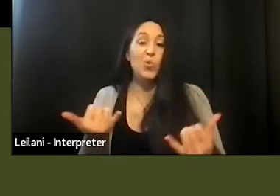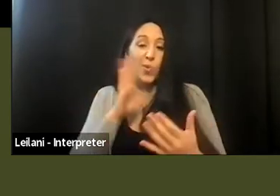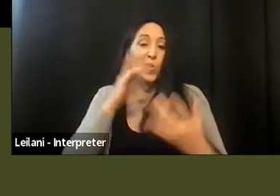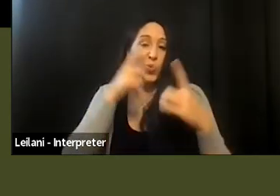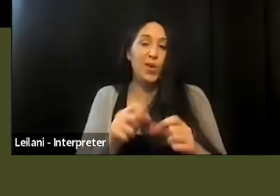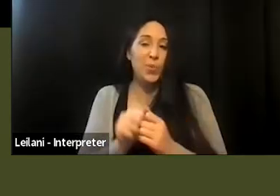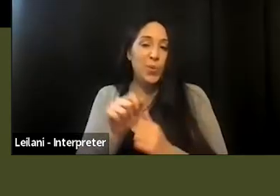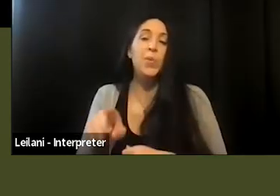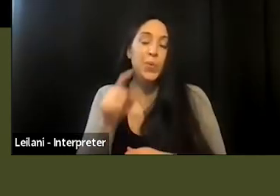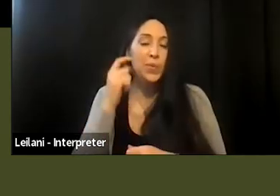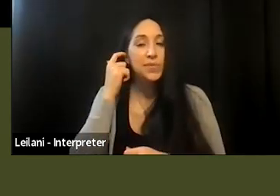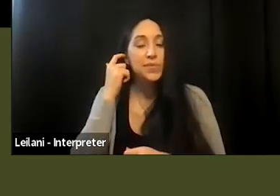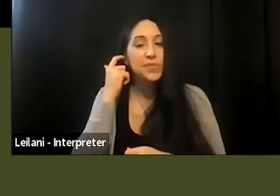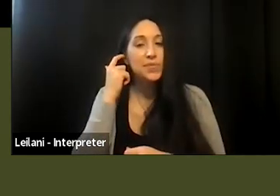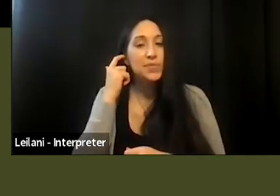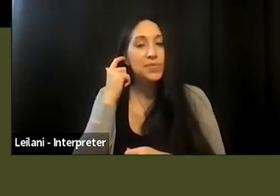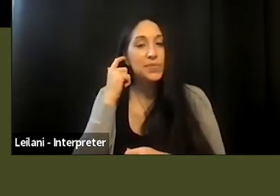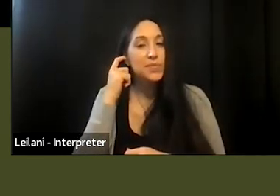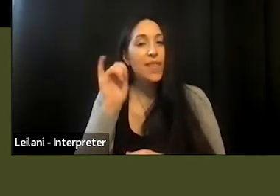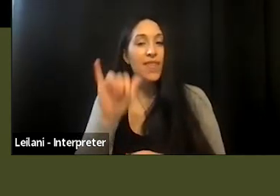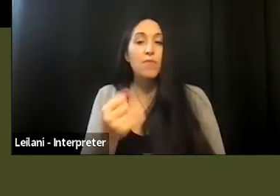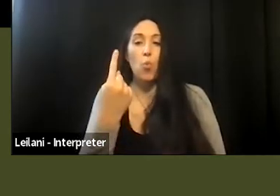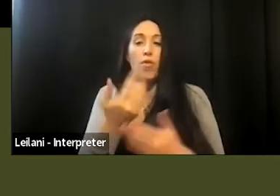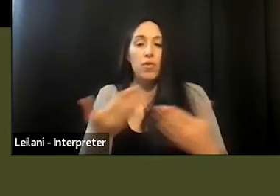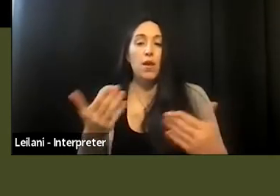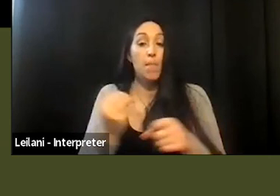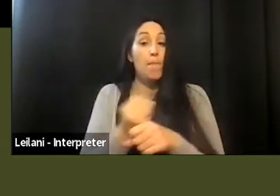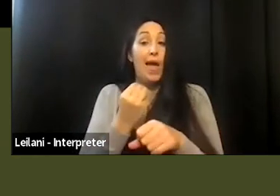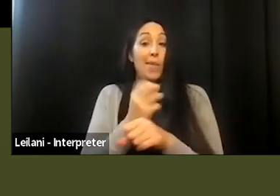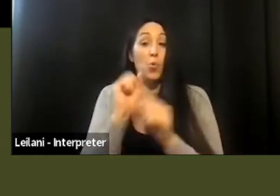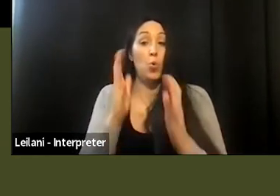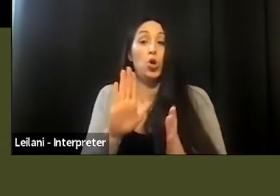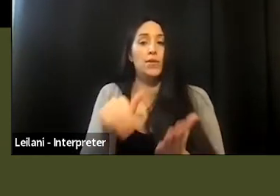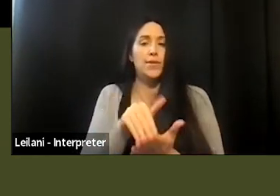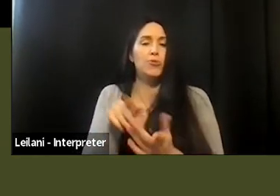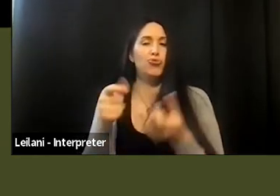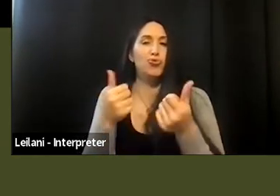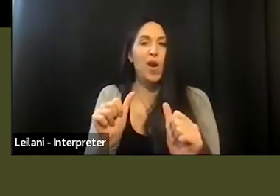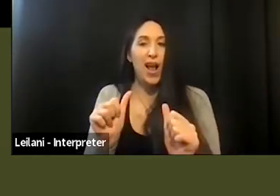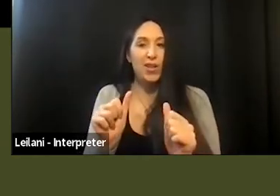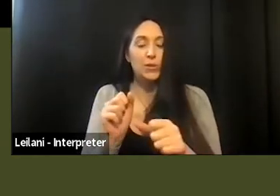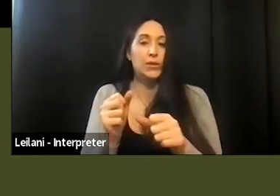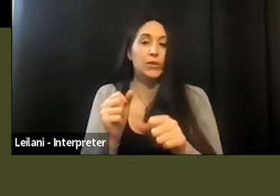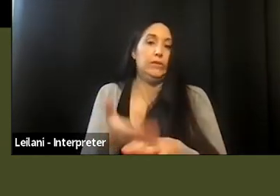that the Miami Worker Center is trying to advocate for and work on, absolutely.